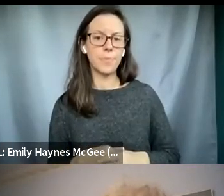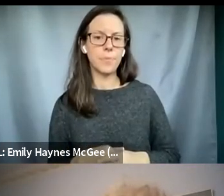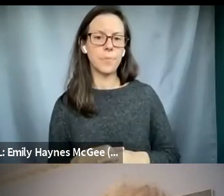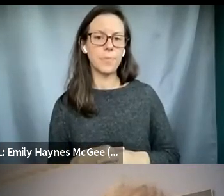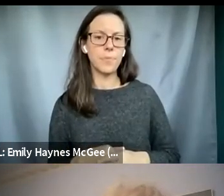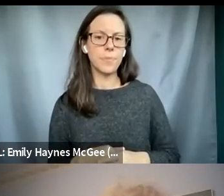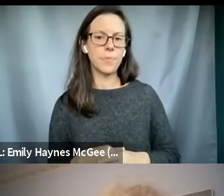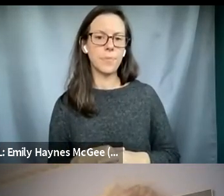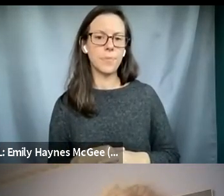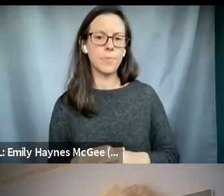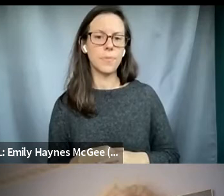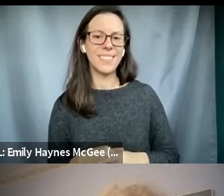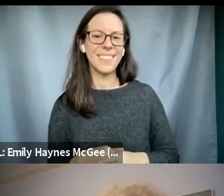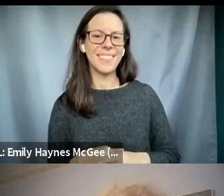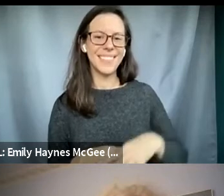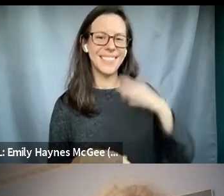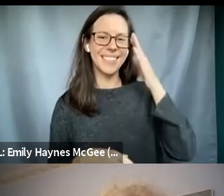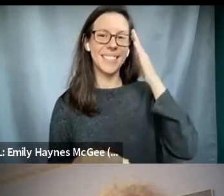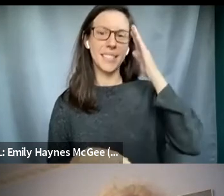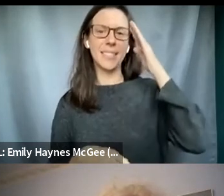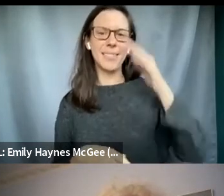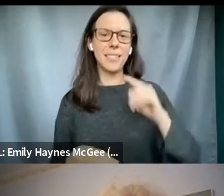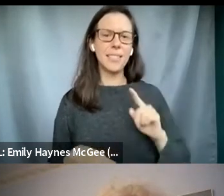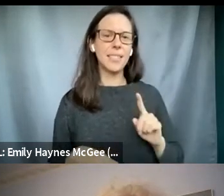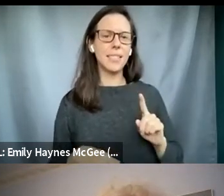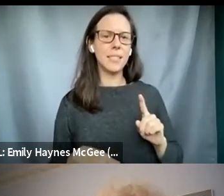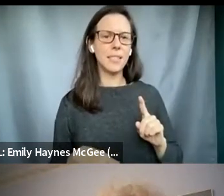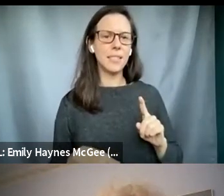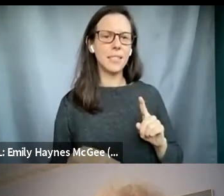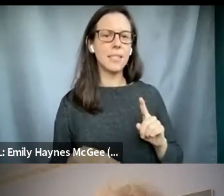The Henry project, there's a lot of them.